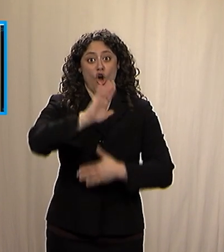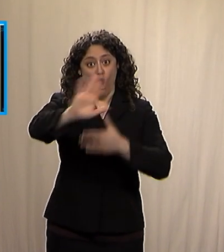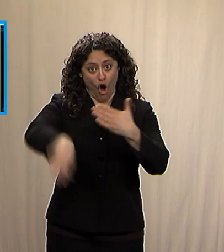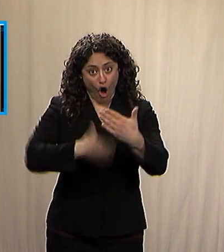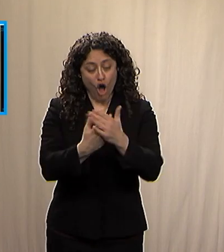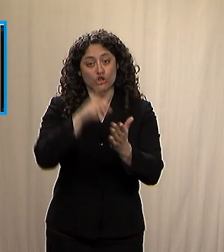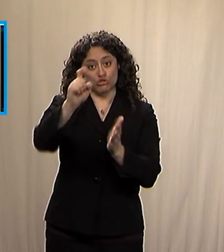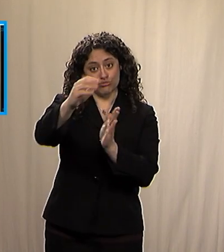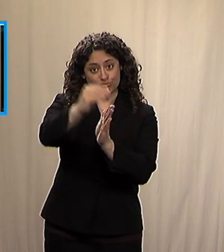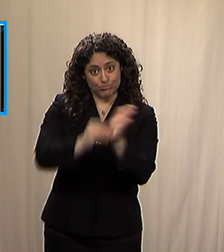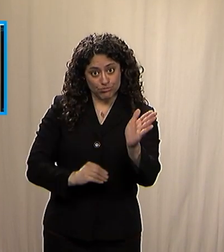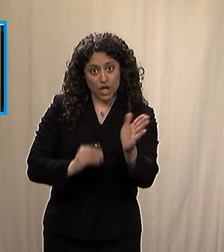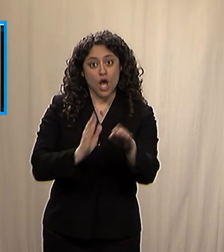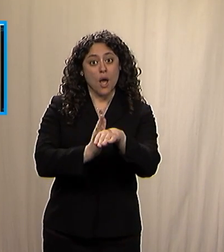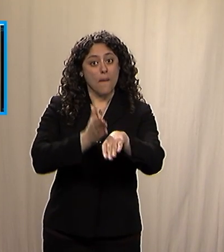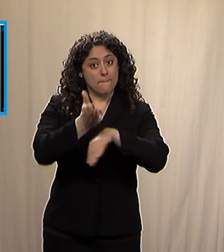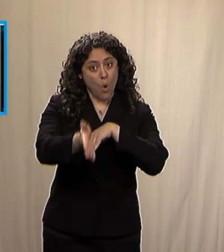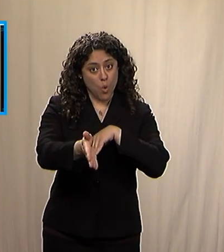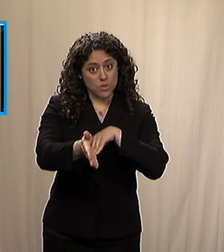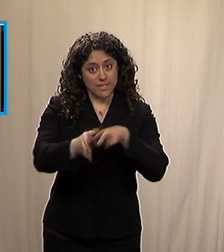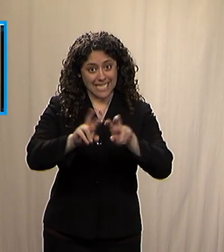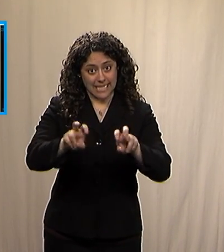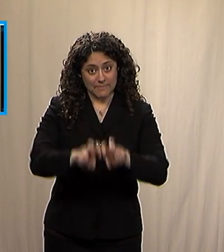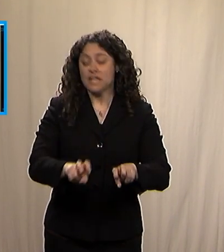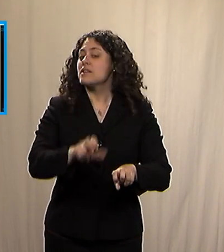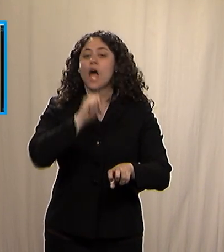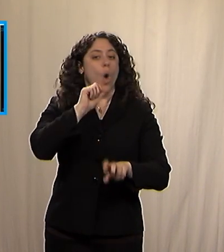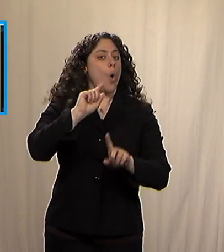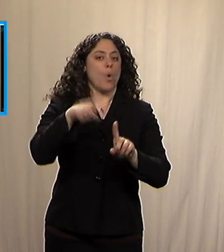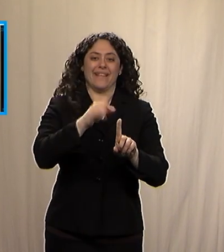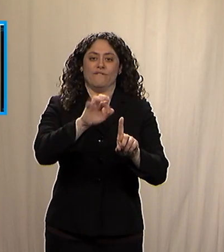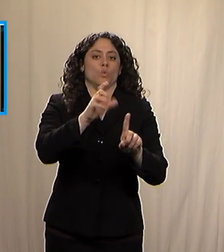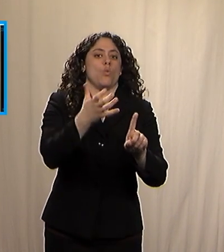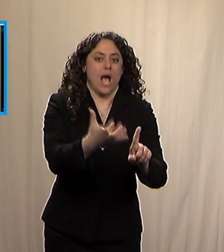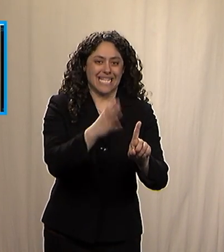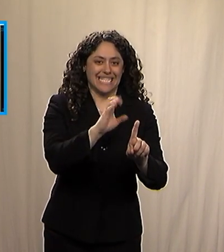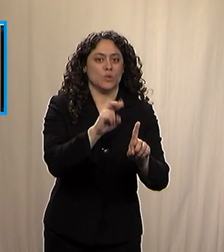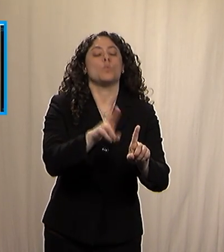Not just those who want CEUs, everybody.